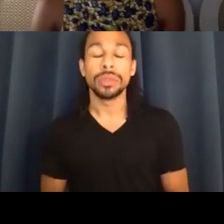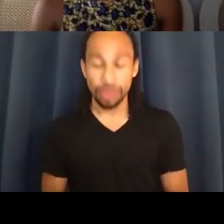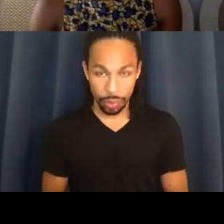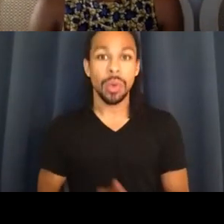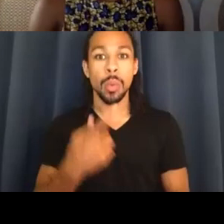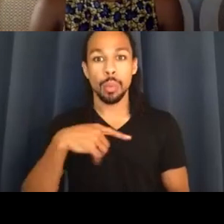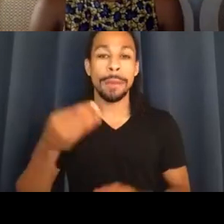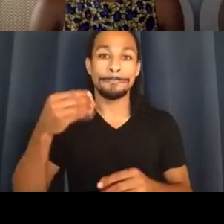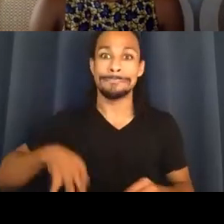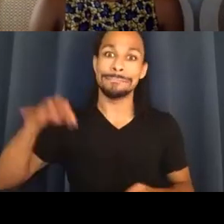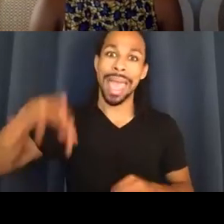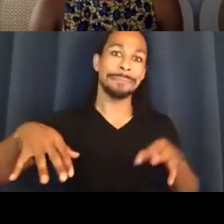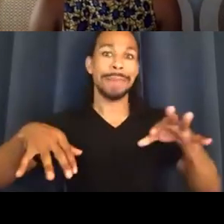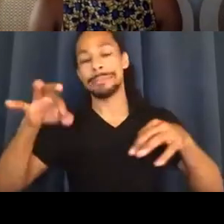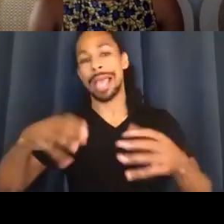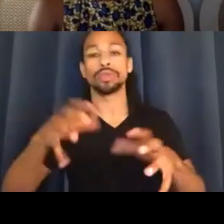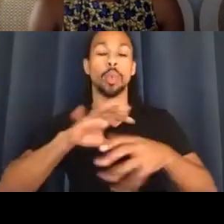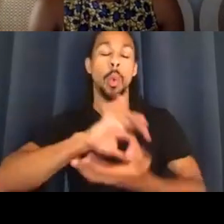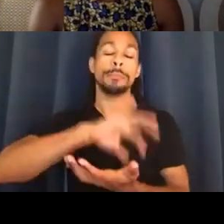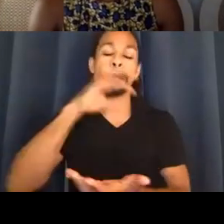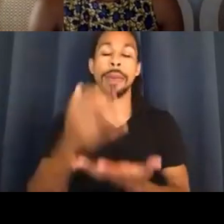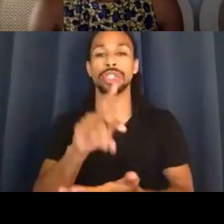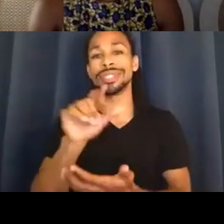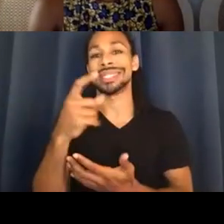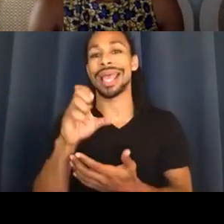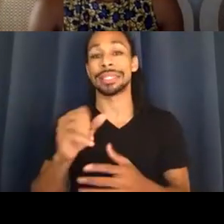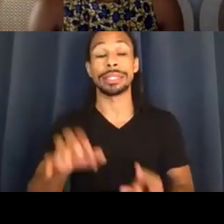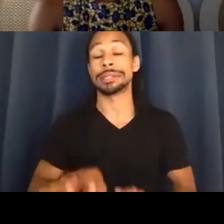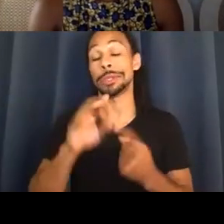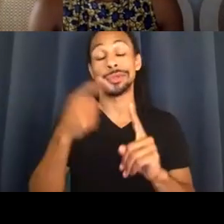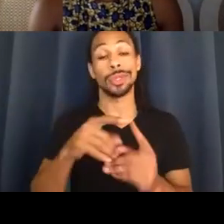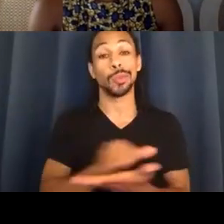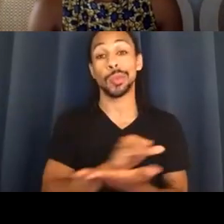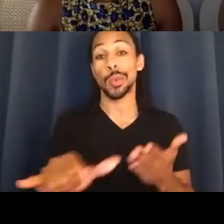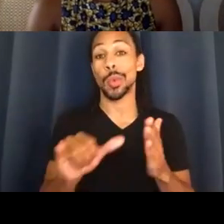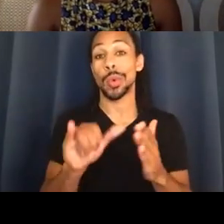dollars, particularly if you live in New York City and New York State. How about our tax